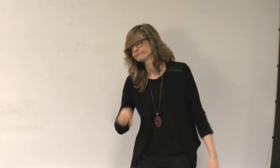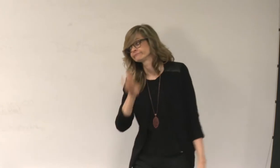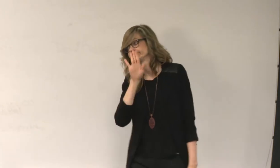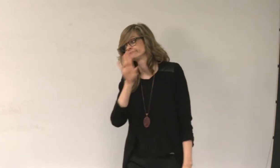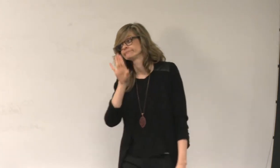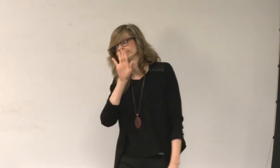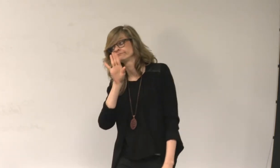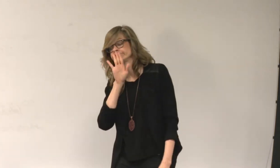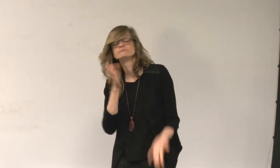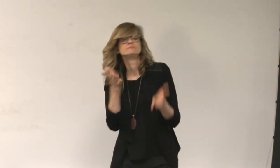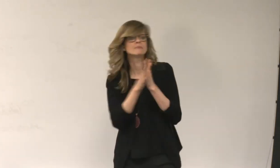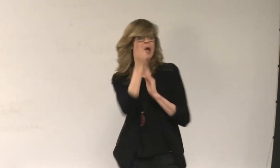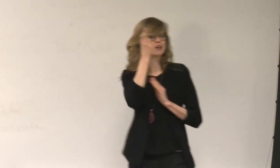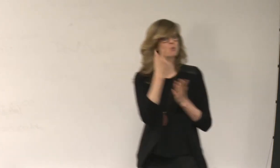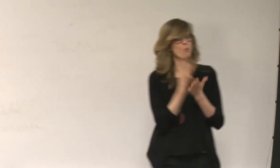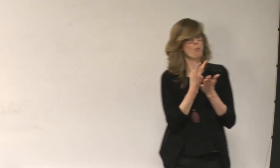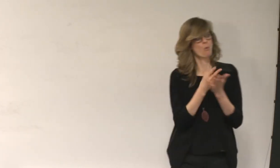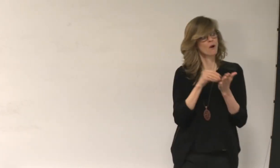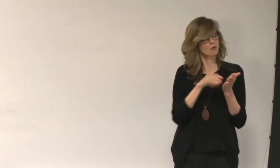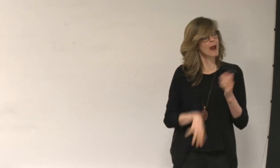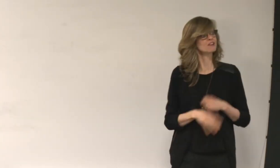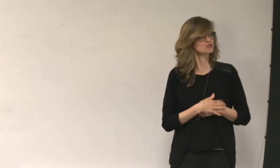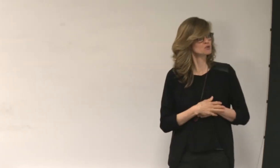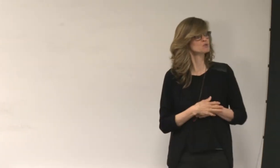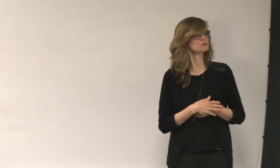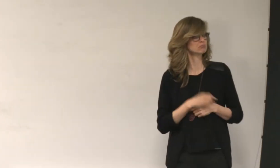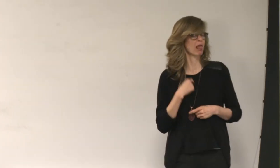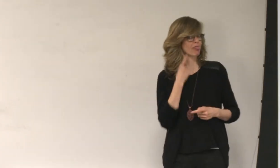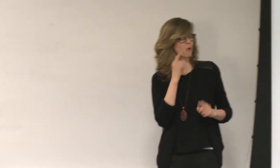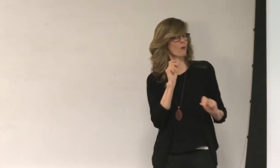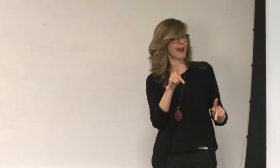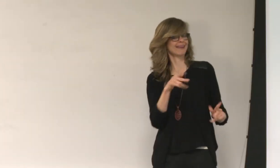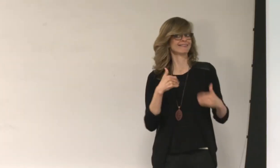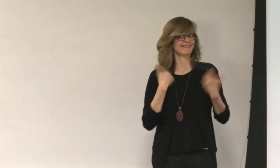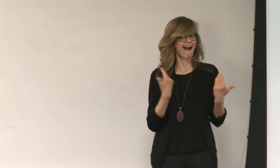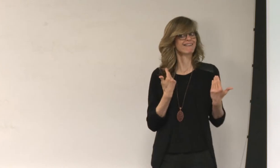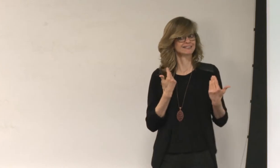SO, IT WAS A FRUSTRATING EXPERIENCE. I ASKED SOME OTHER GRADUATE STUDENTS